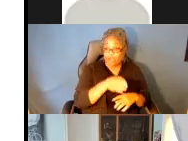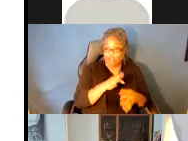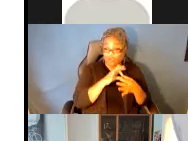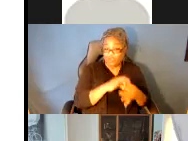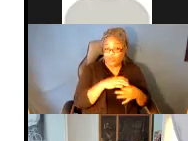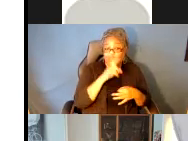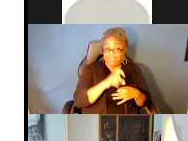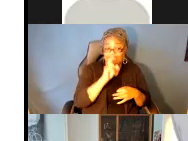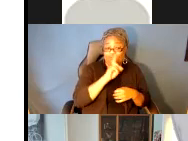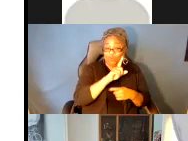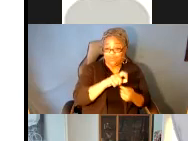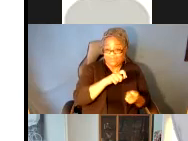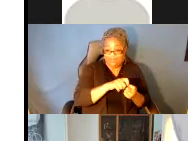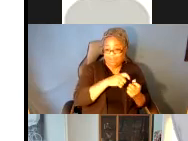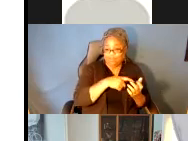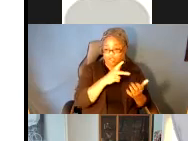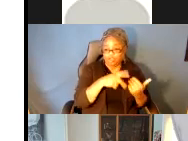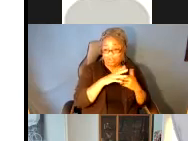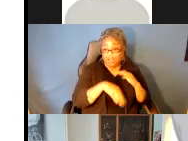So again, only up to 25% for that.